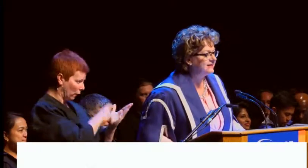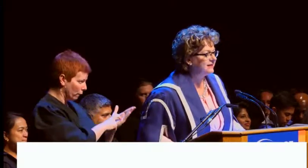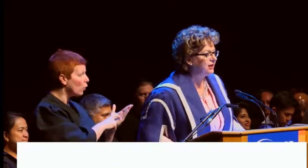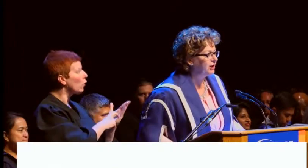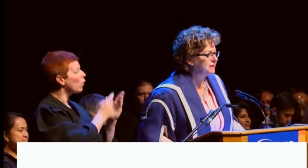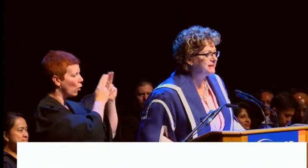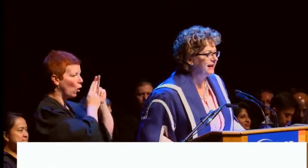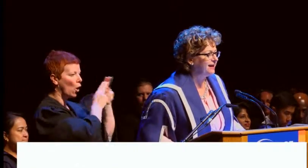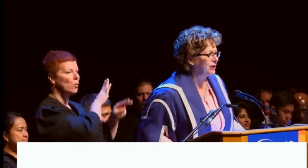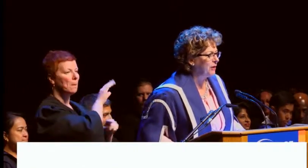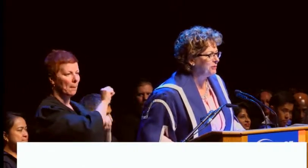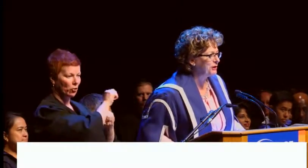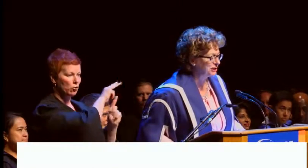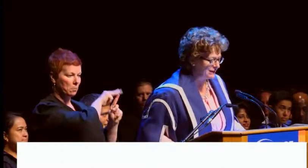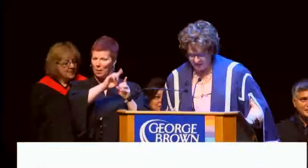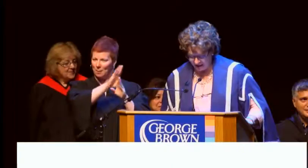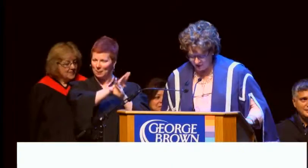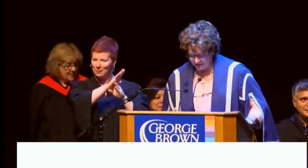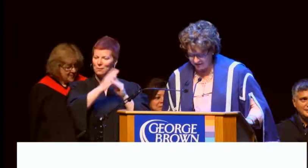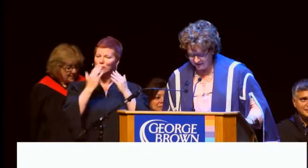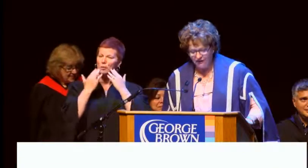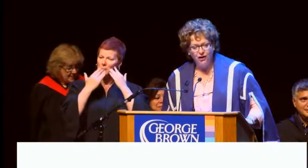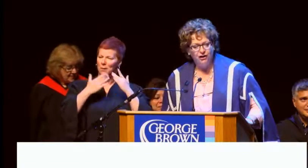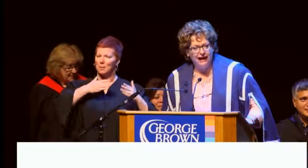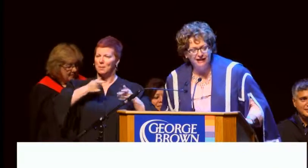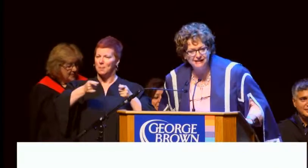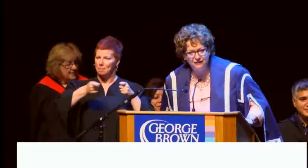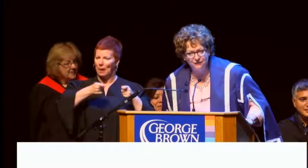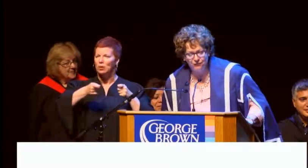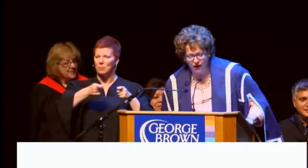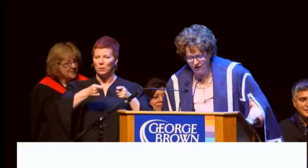IN HOSPITALITY OPERATIONS MANAGEMENT ON ALISON FRYER.